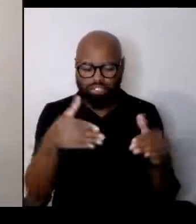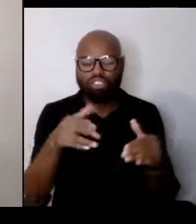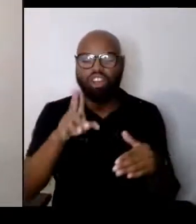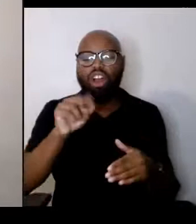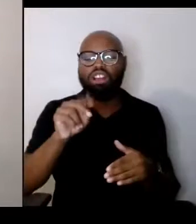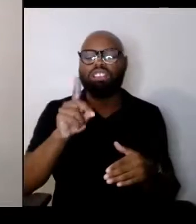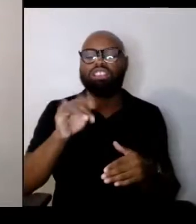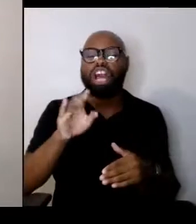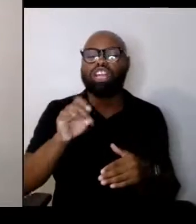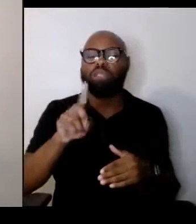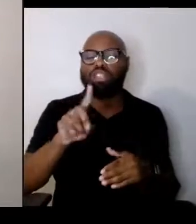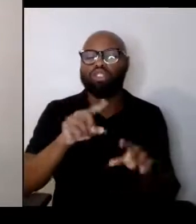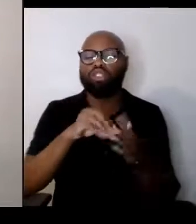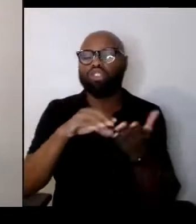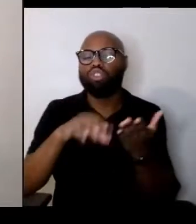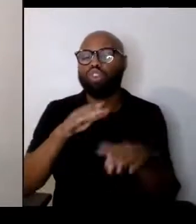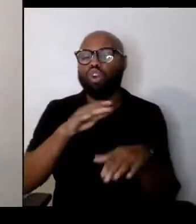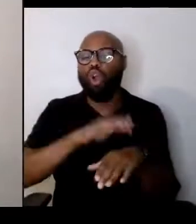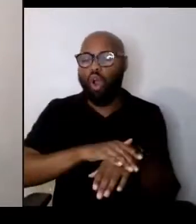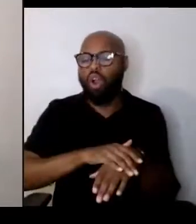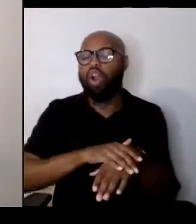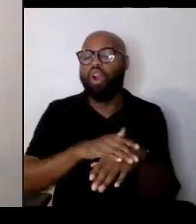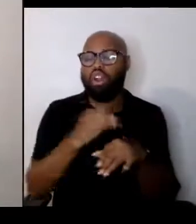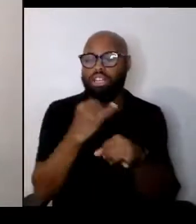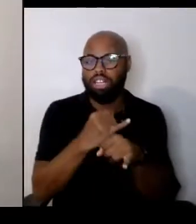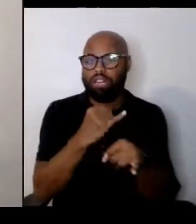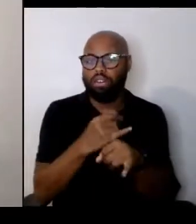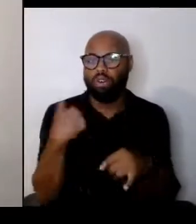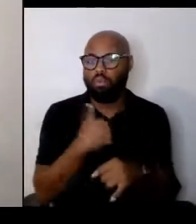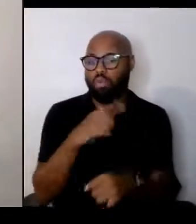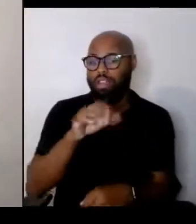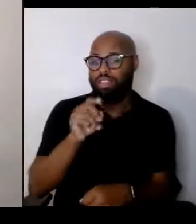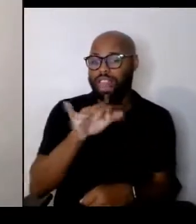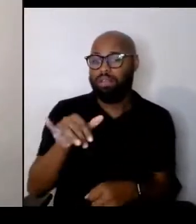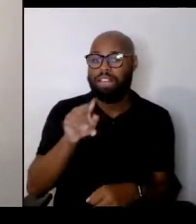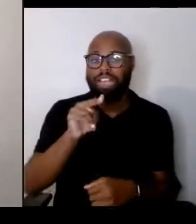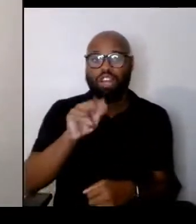We lobbied the NYU administration to consider, you know,